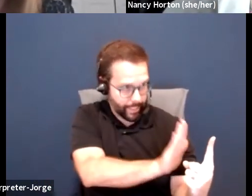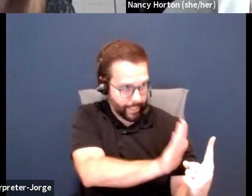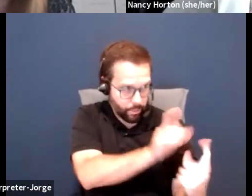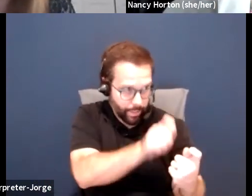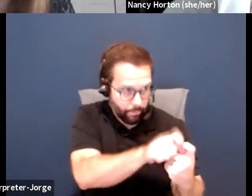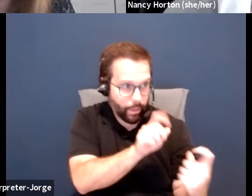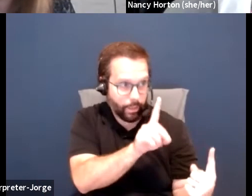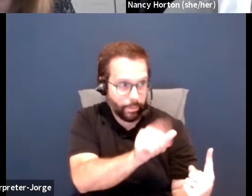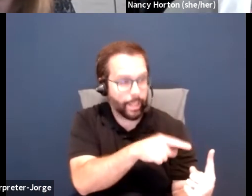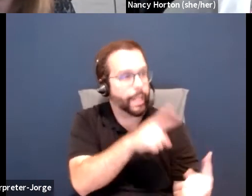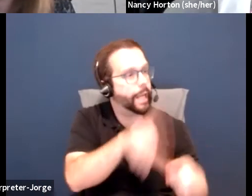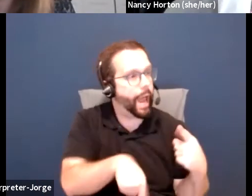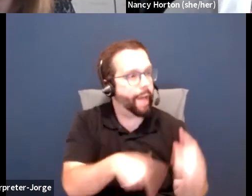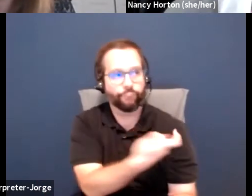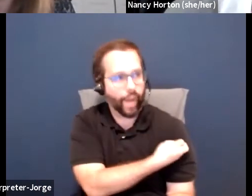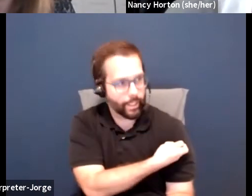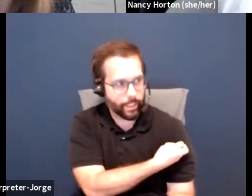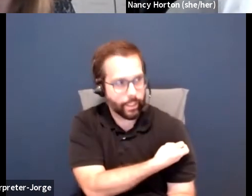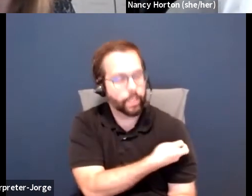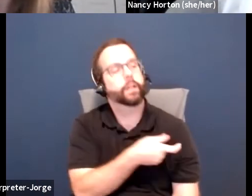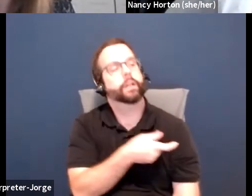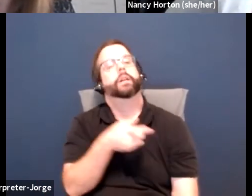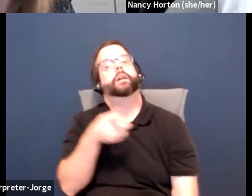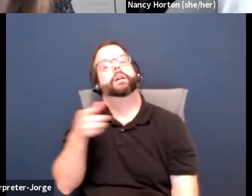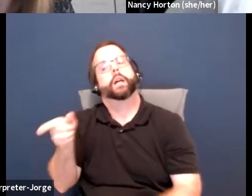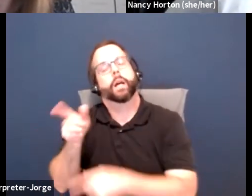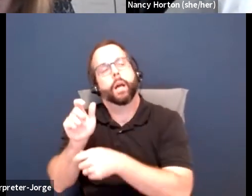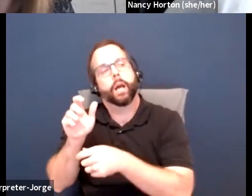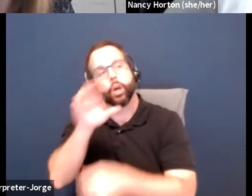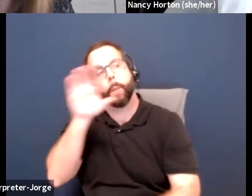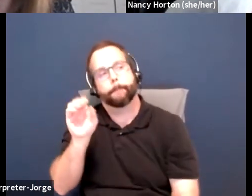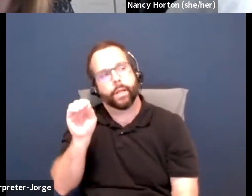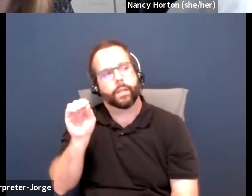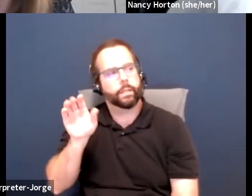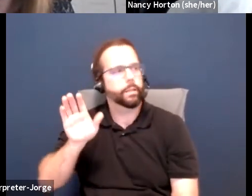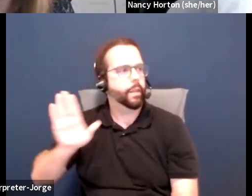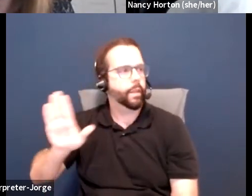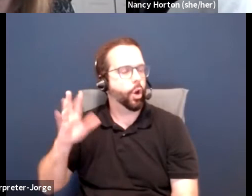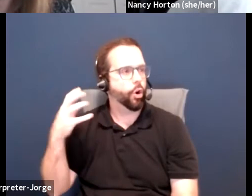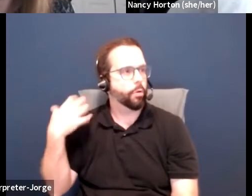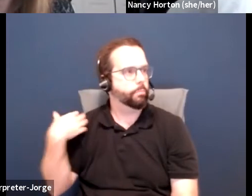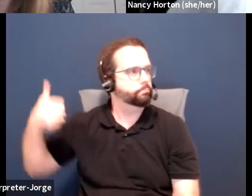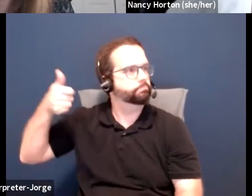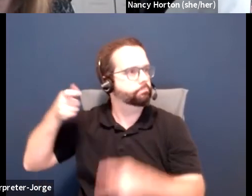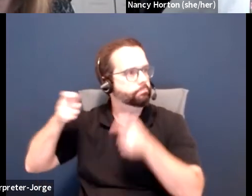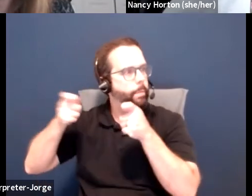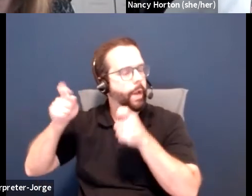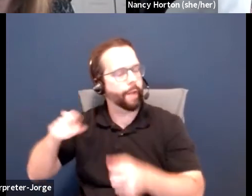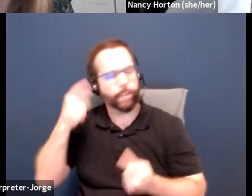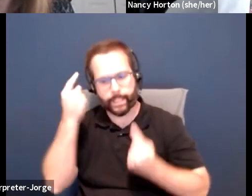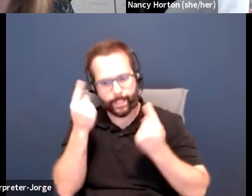worker, because of the disability that they have, is not able to be vaccinated, then the employer is,